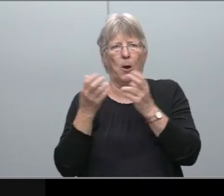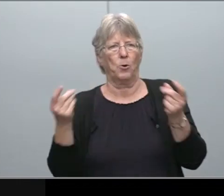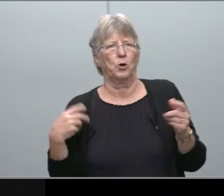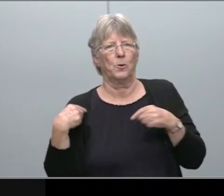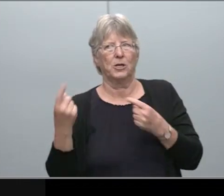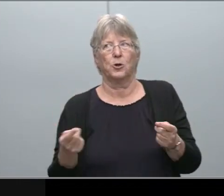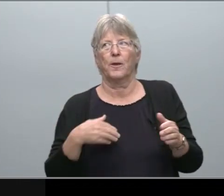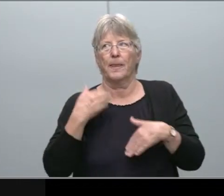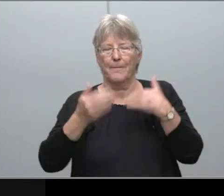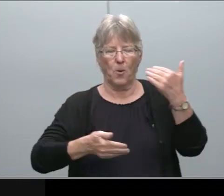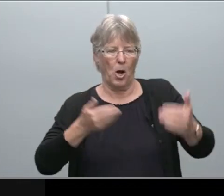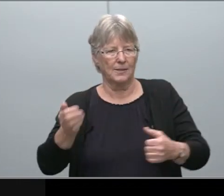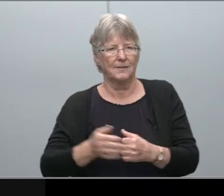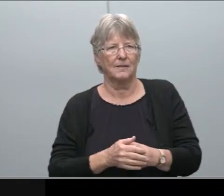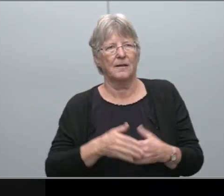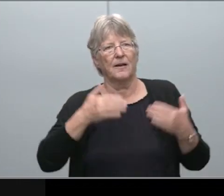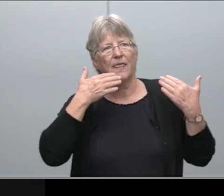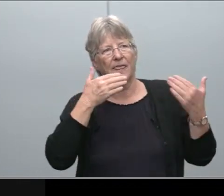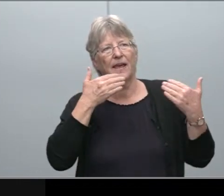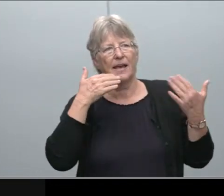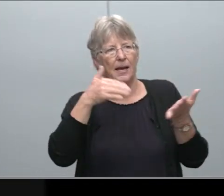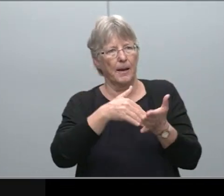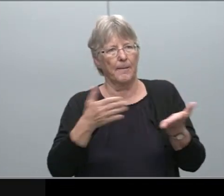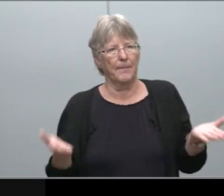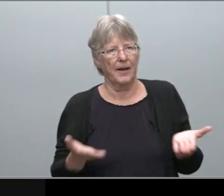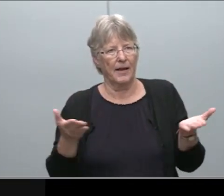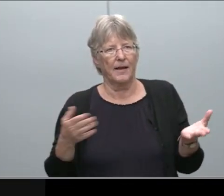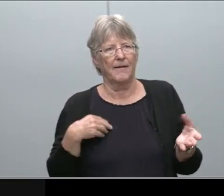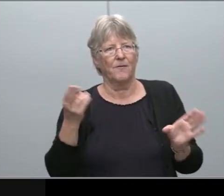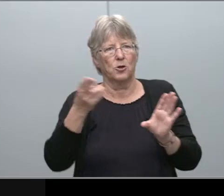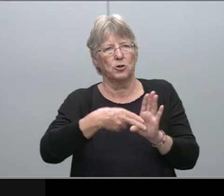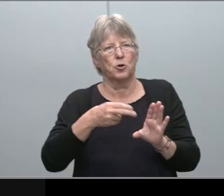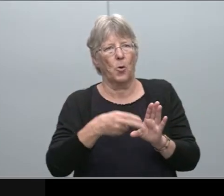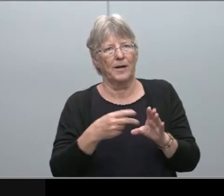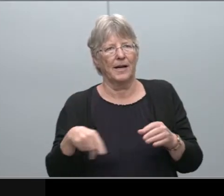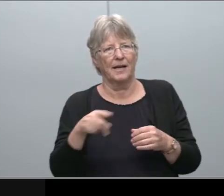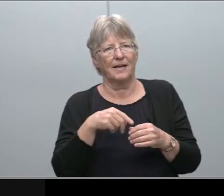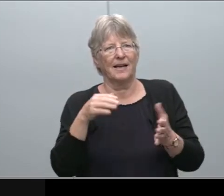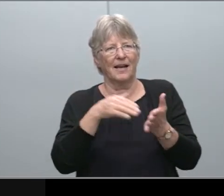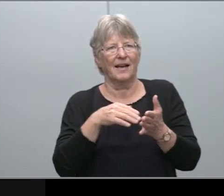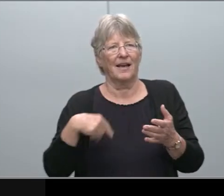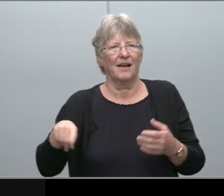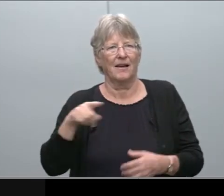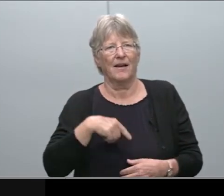So our Office of Curriculum and Instruction and Professional Development is doing an amazing job